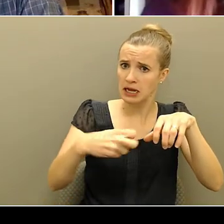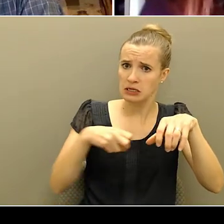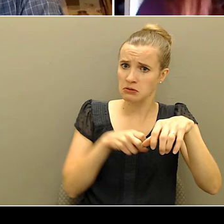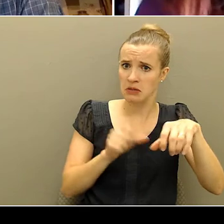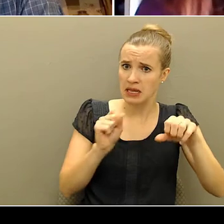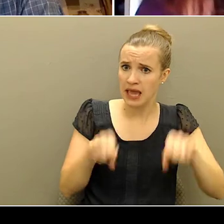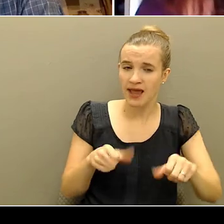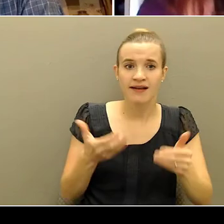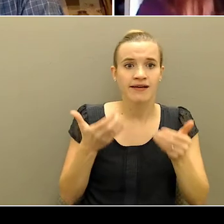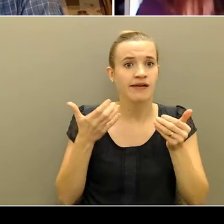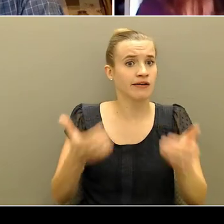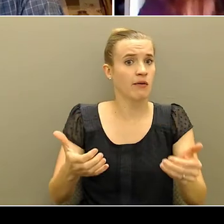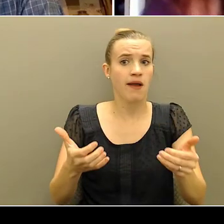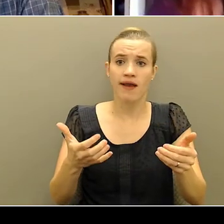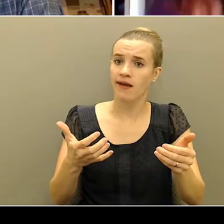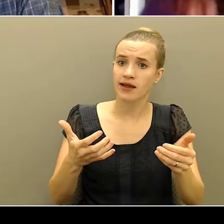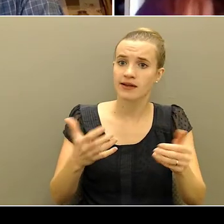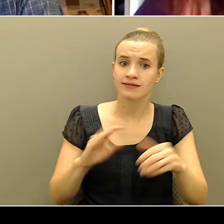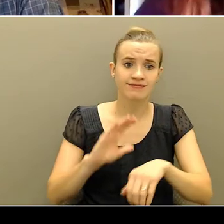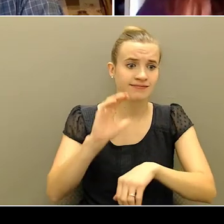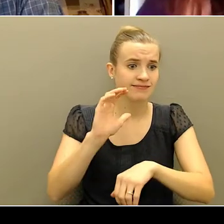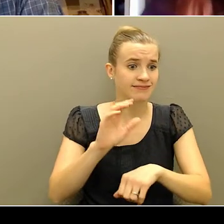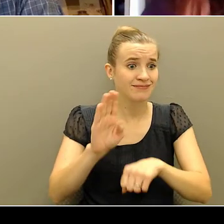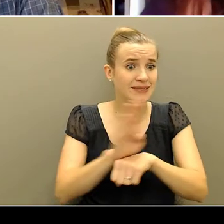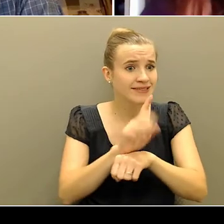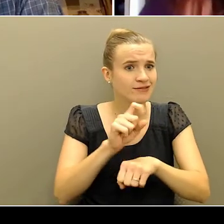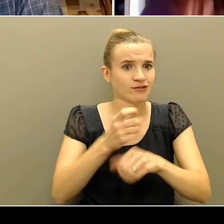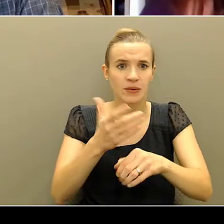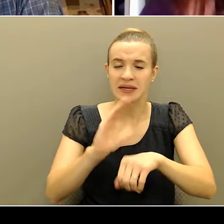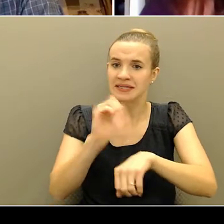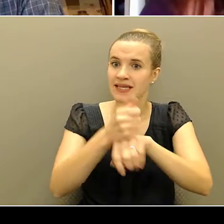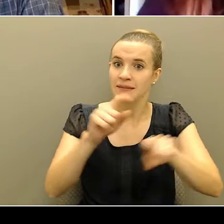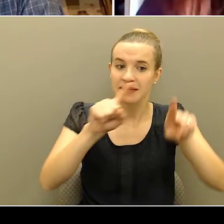you know, let us know how we can, how e can enter. Because yes, I mean, lik